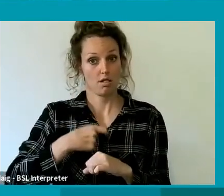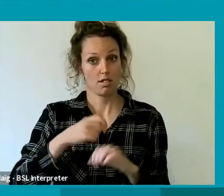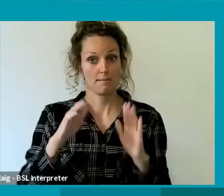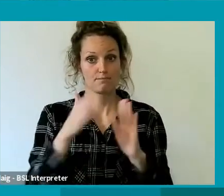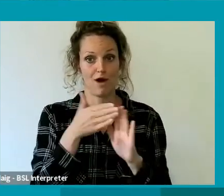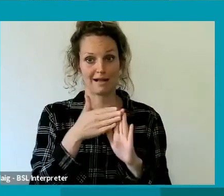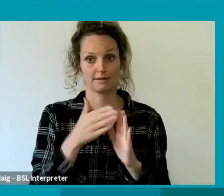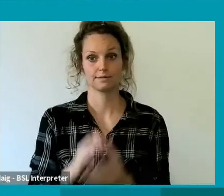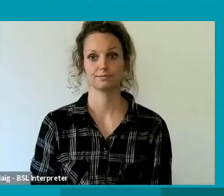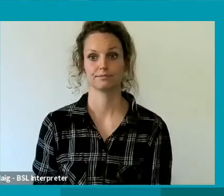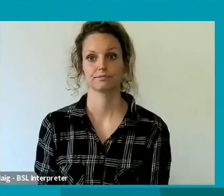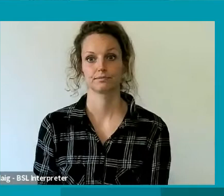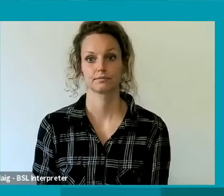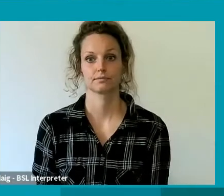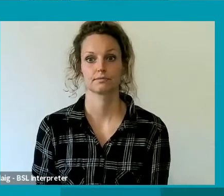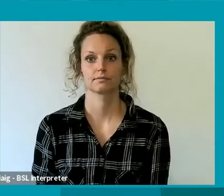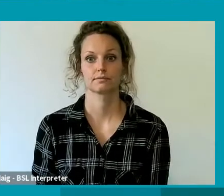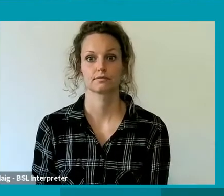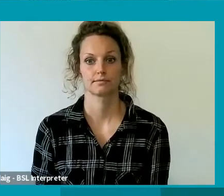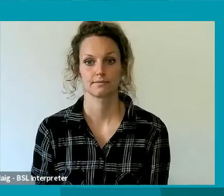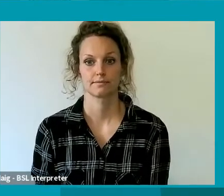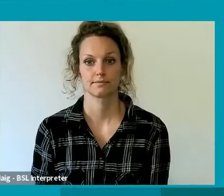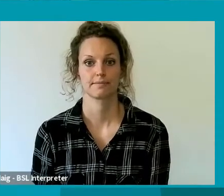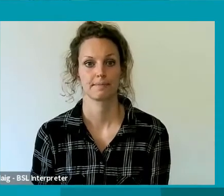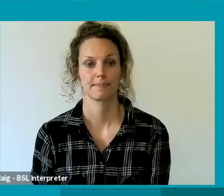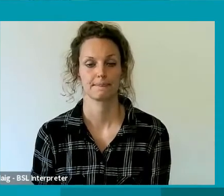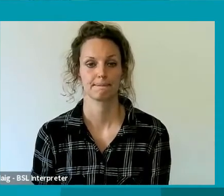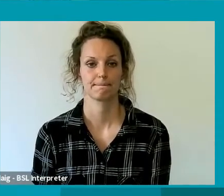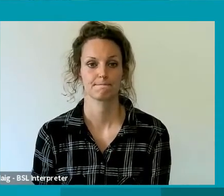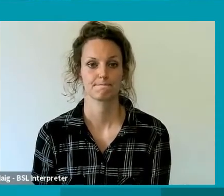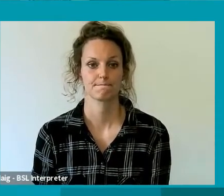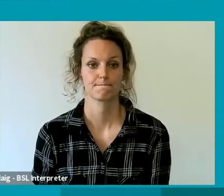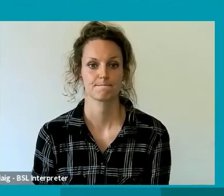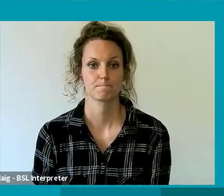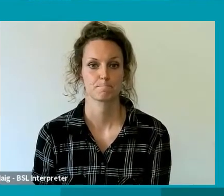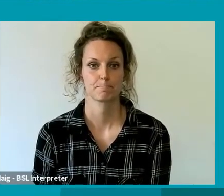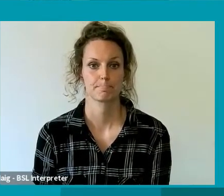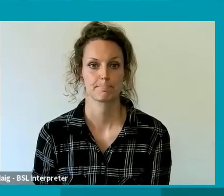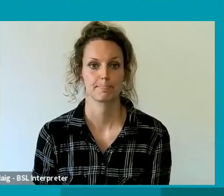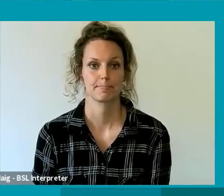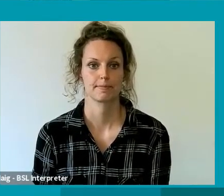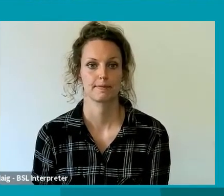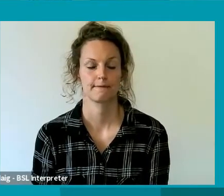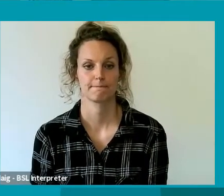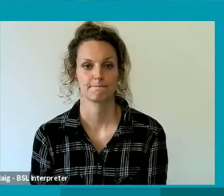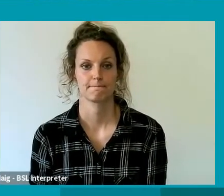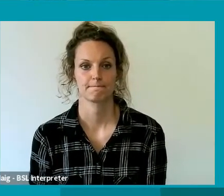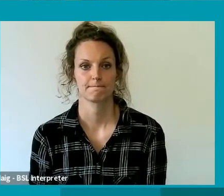So let's go to the next slide Toby. OK, first impressions last.